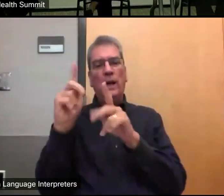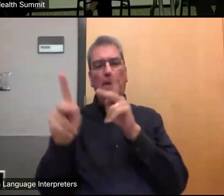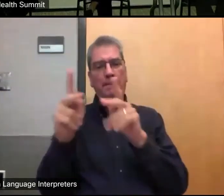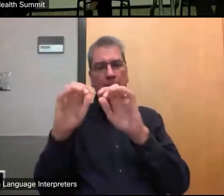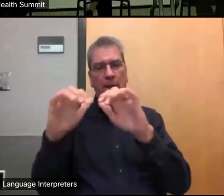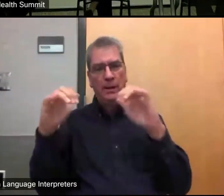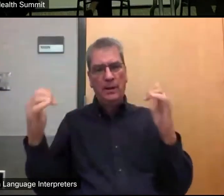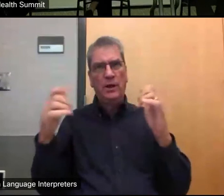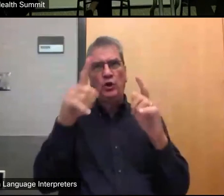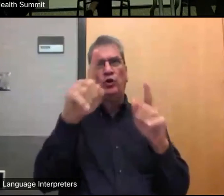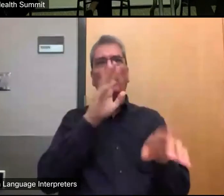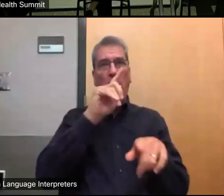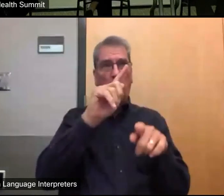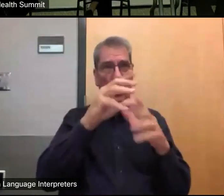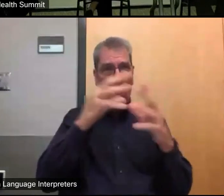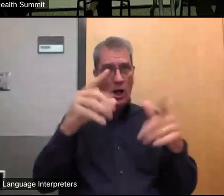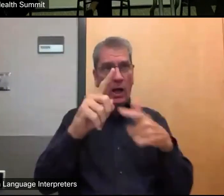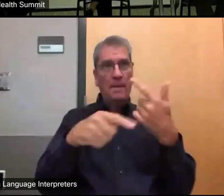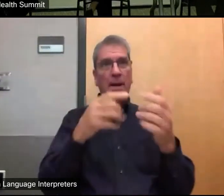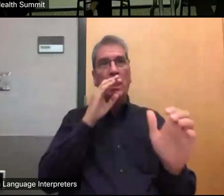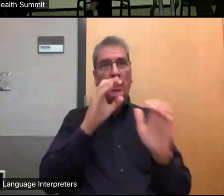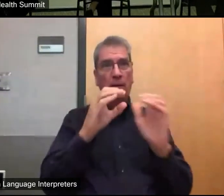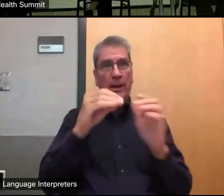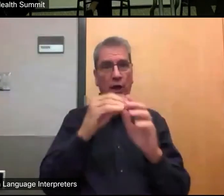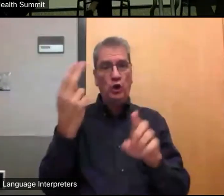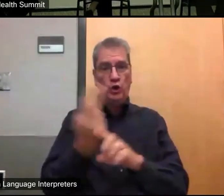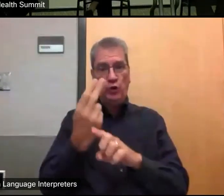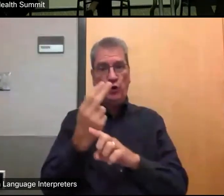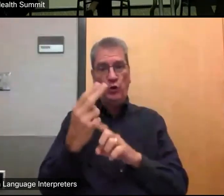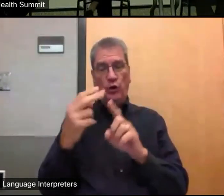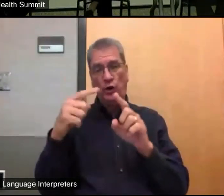communication and the social media. So, I think that social media is important